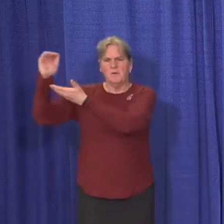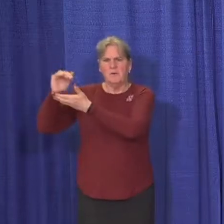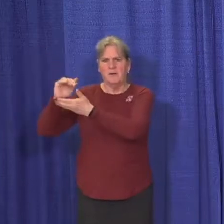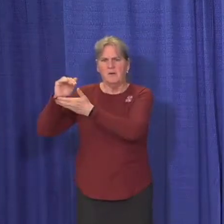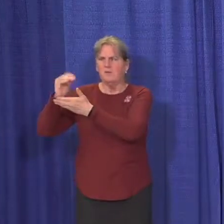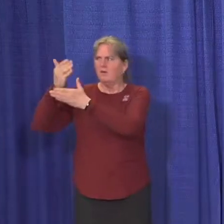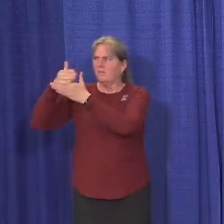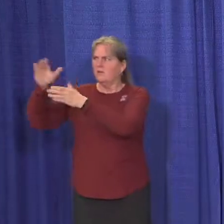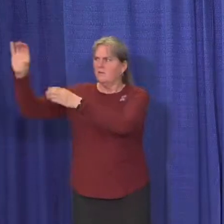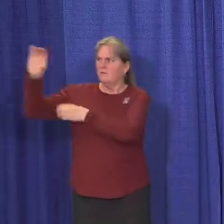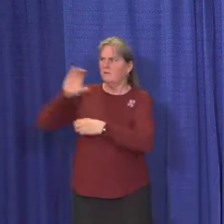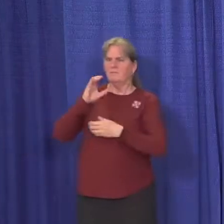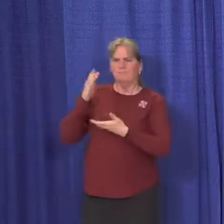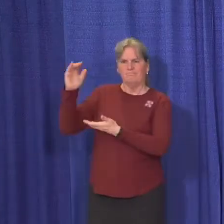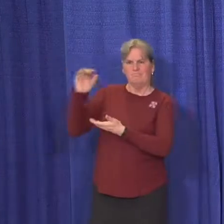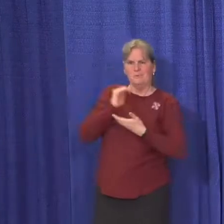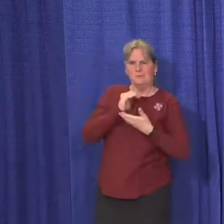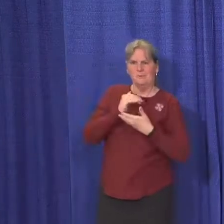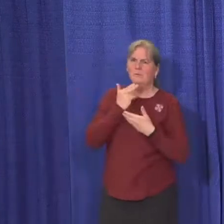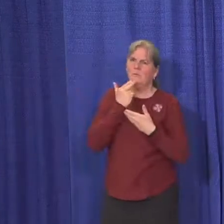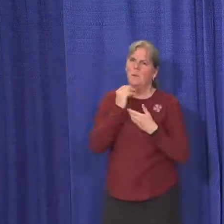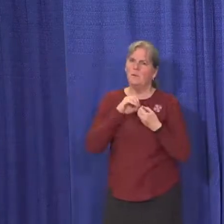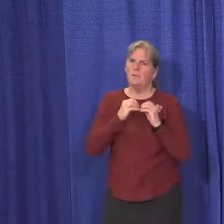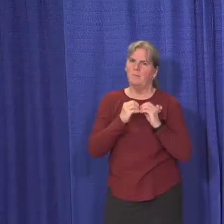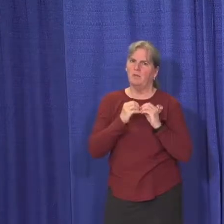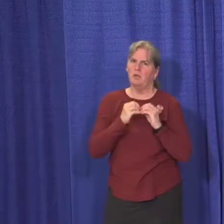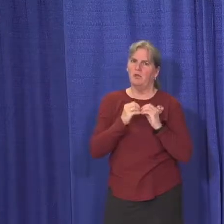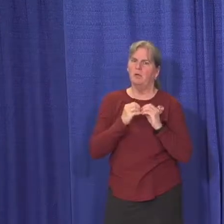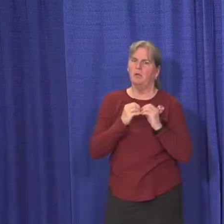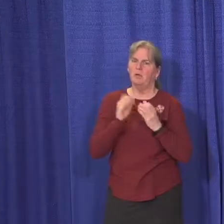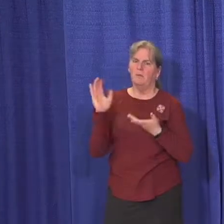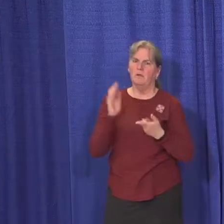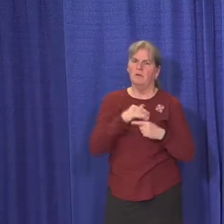throughout Canada. What we are asking is a